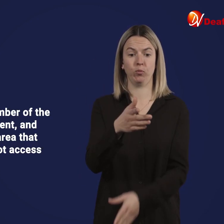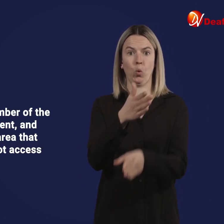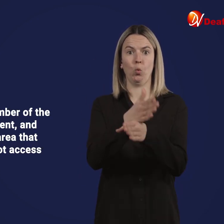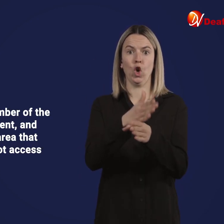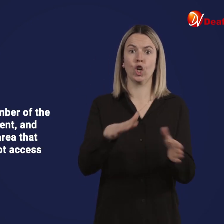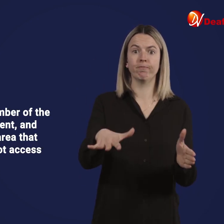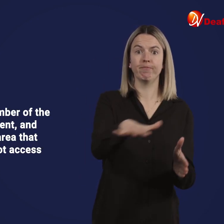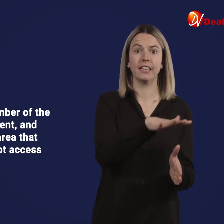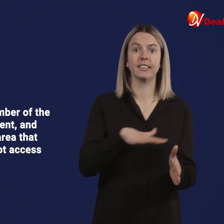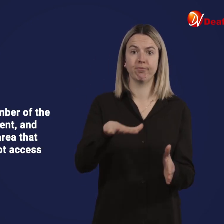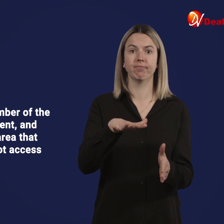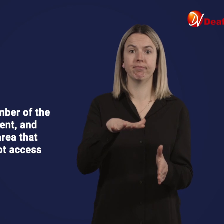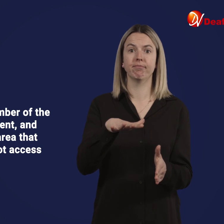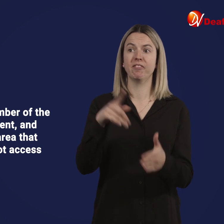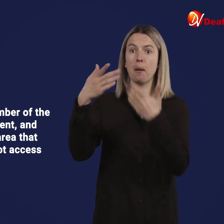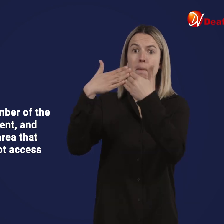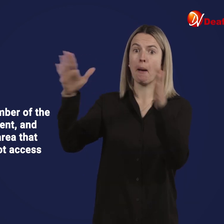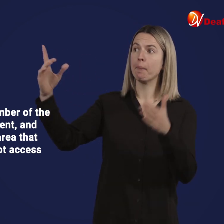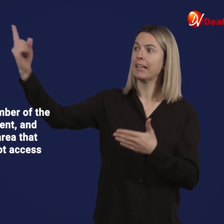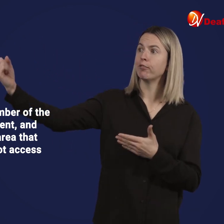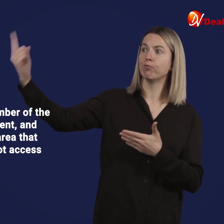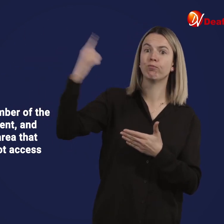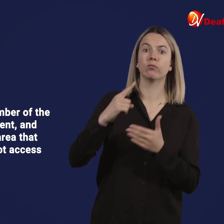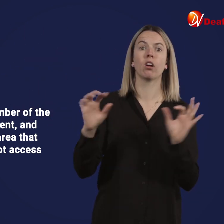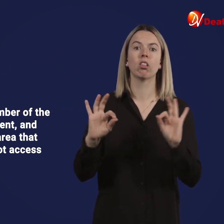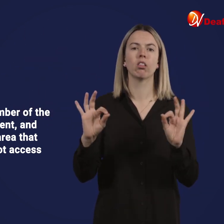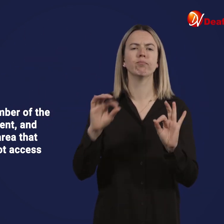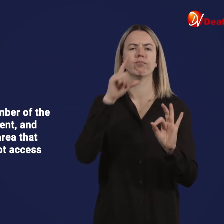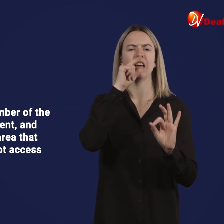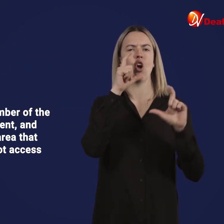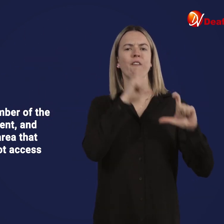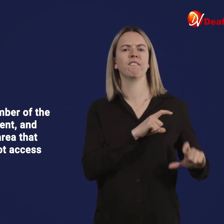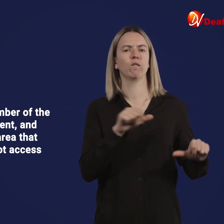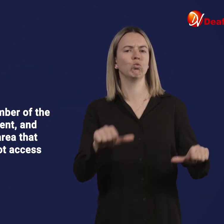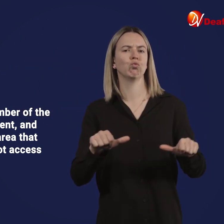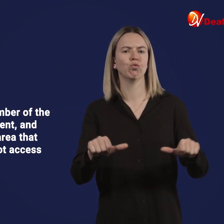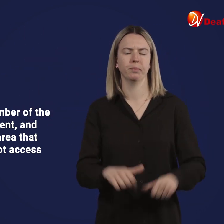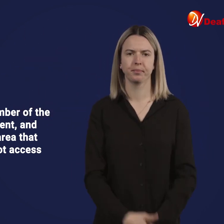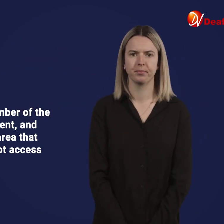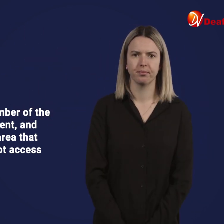At work if a member of the public isn’t present, and you work in an area that the public cannot access.